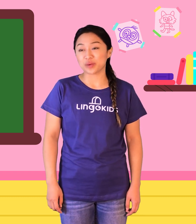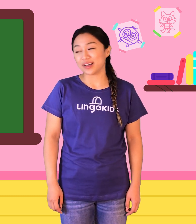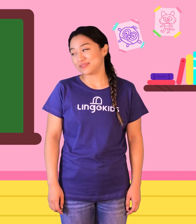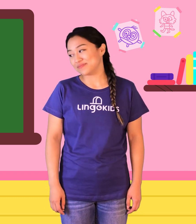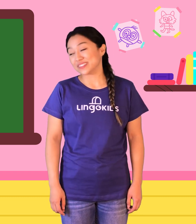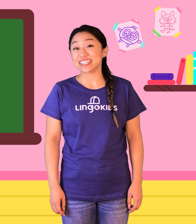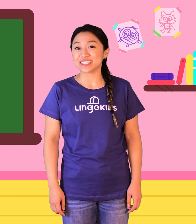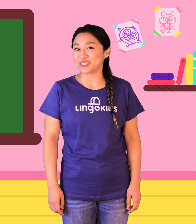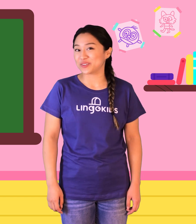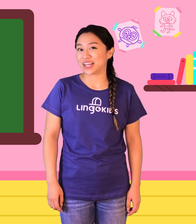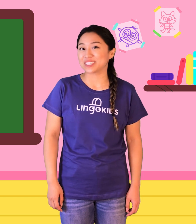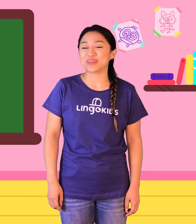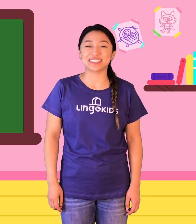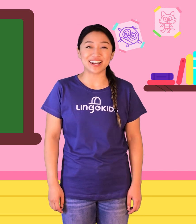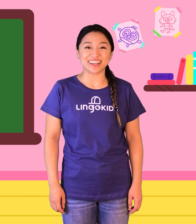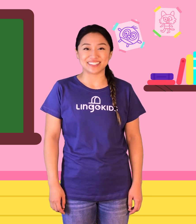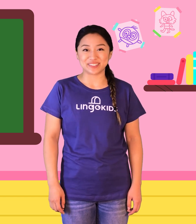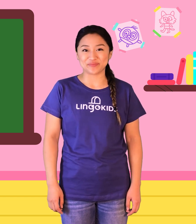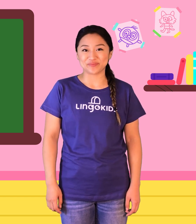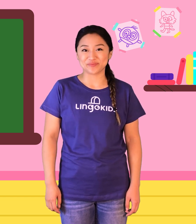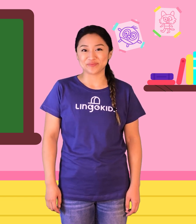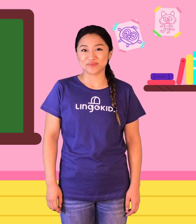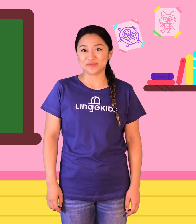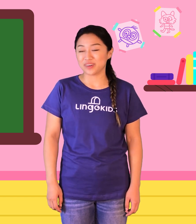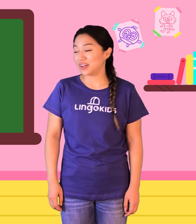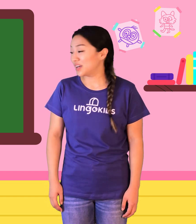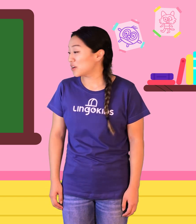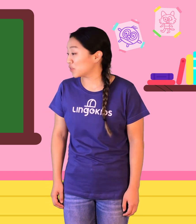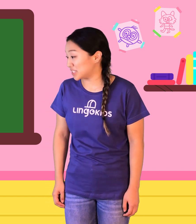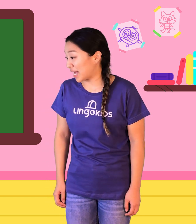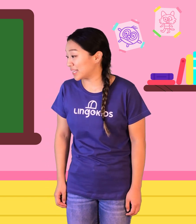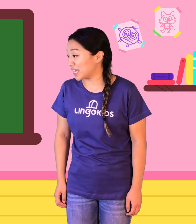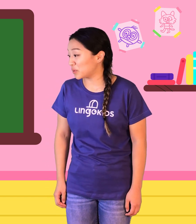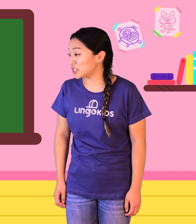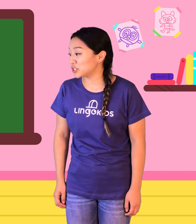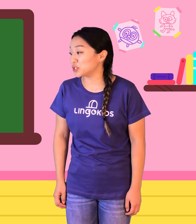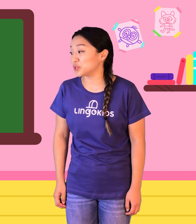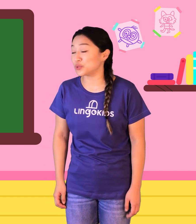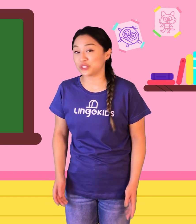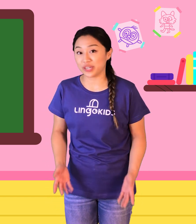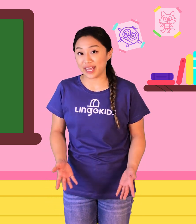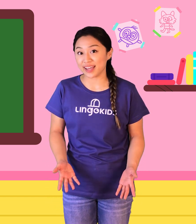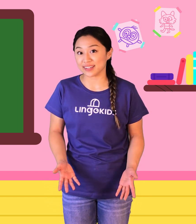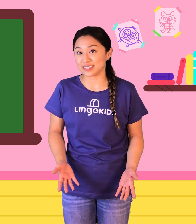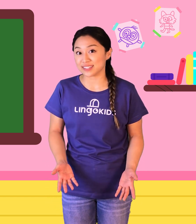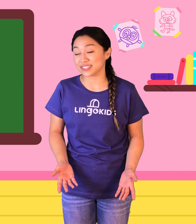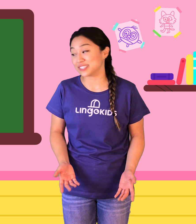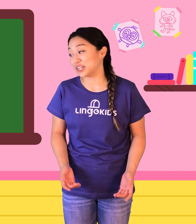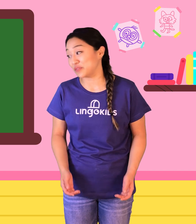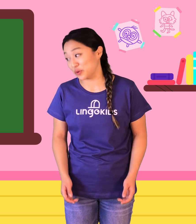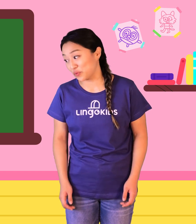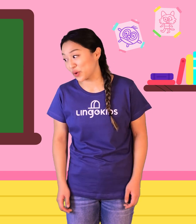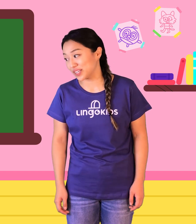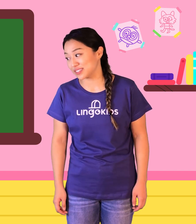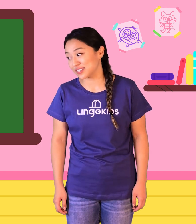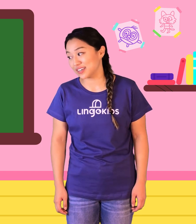but Lisa's new classmate does. For sign language, you use your hands instead of your voice.